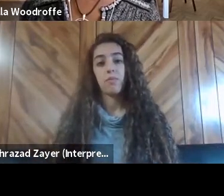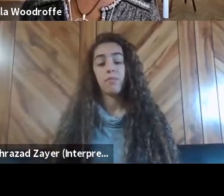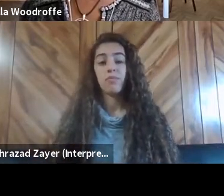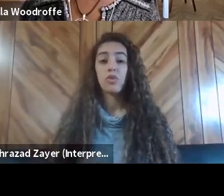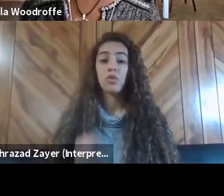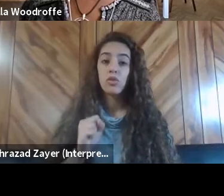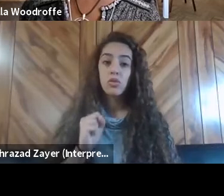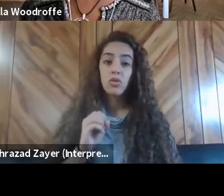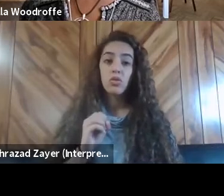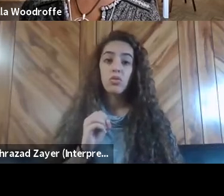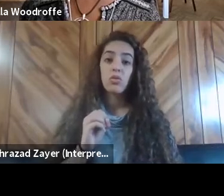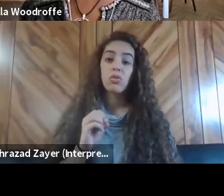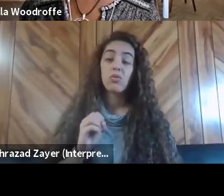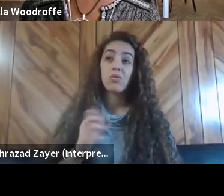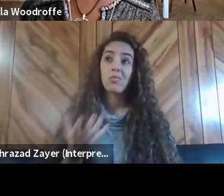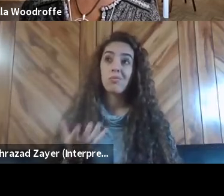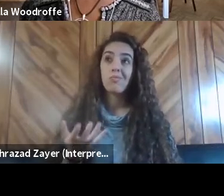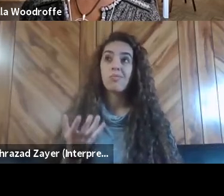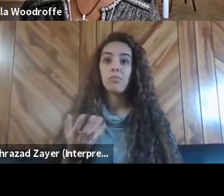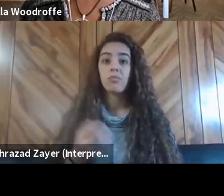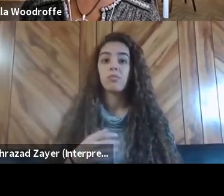as his identity, I gotta tell you, he created his own